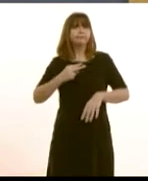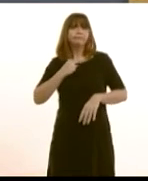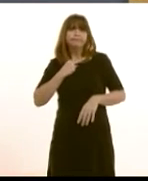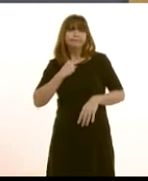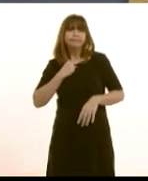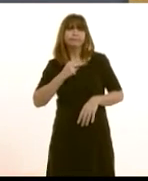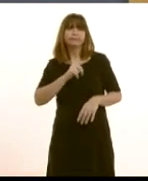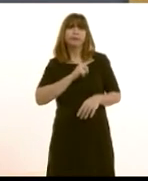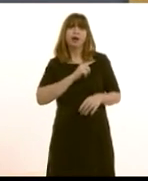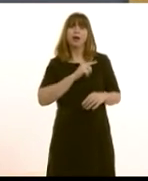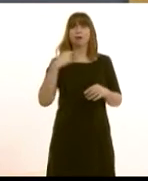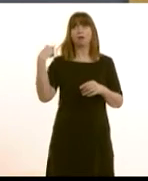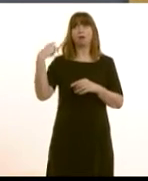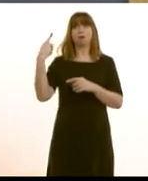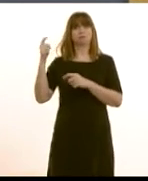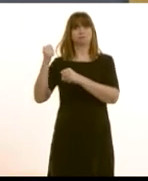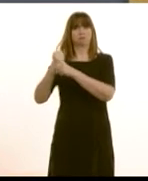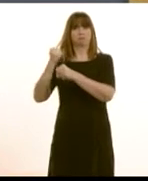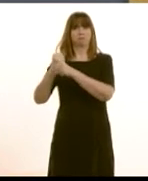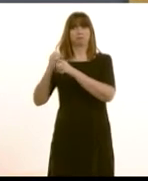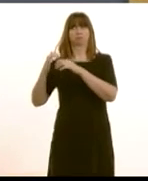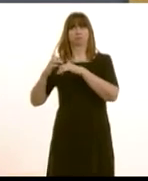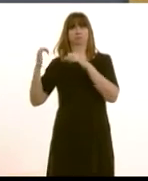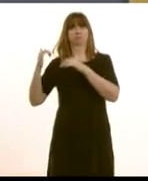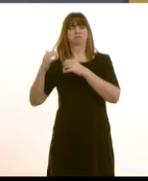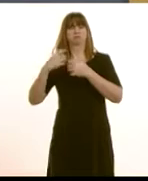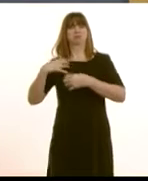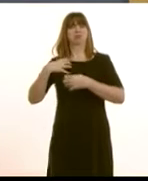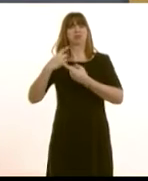by the Westminster Government, towards the end of last week, about changes to the support